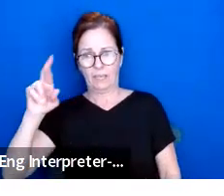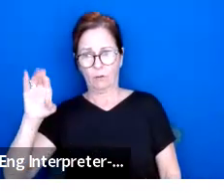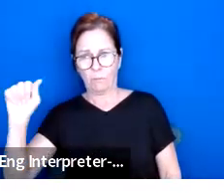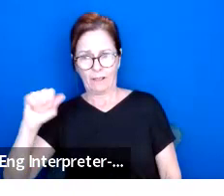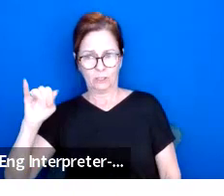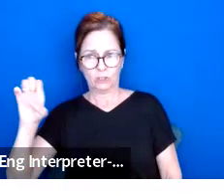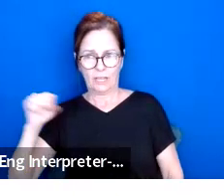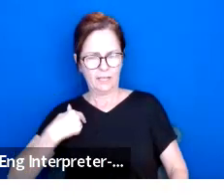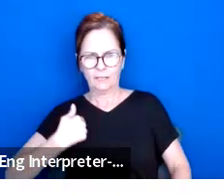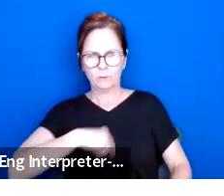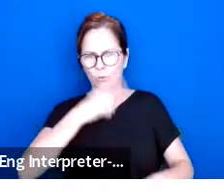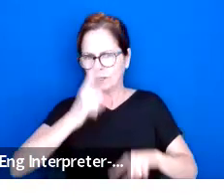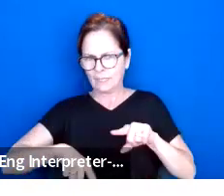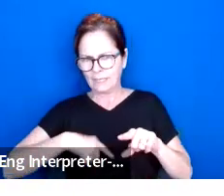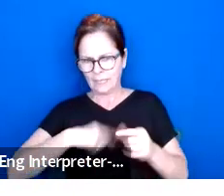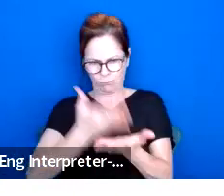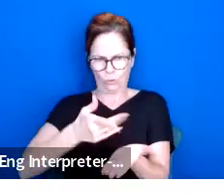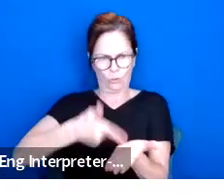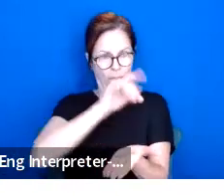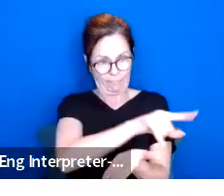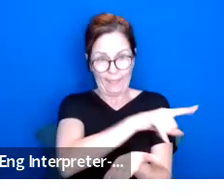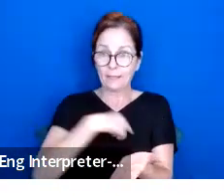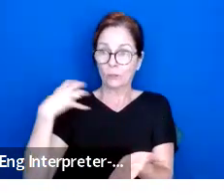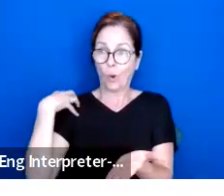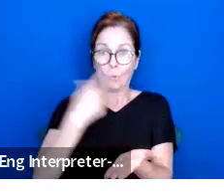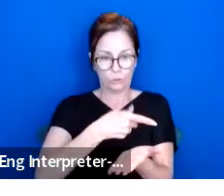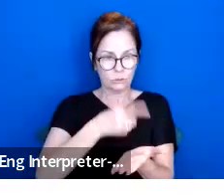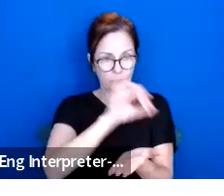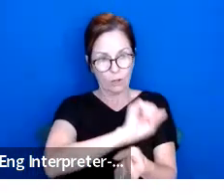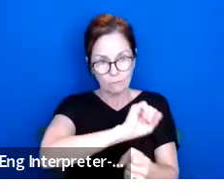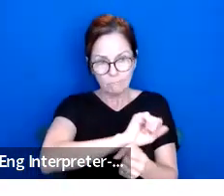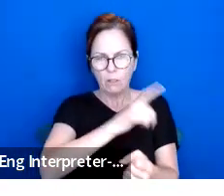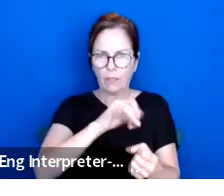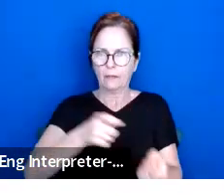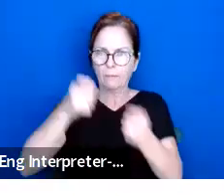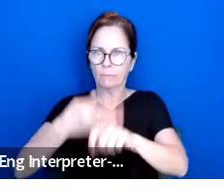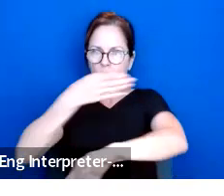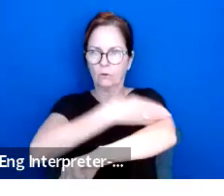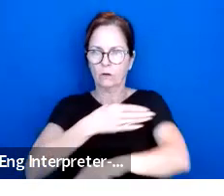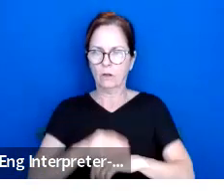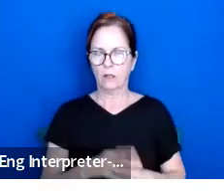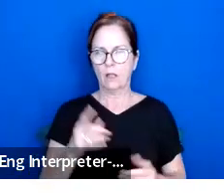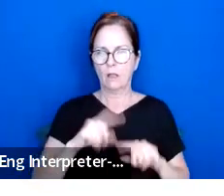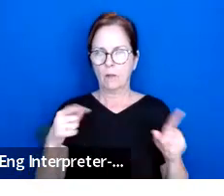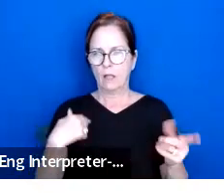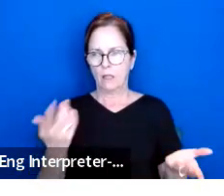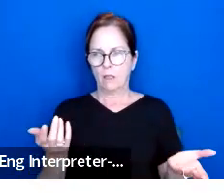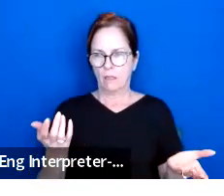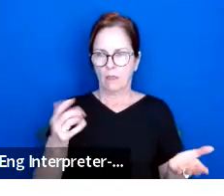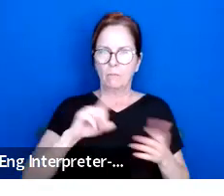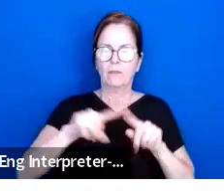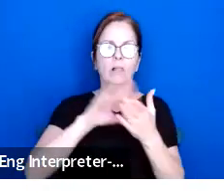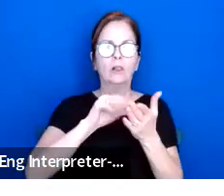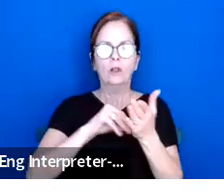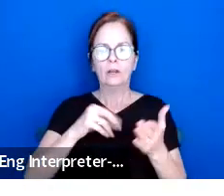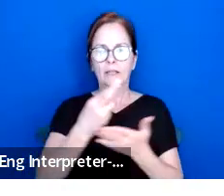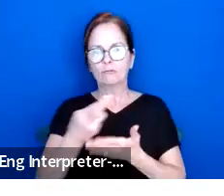Our assignment although for all I know James and Rebecca are doing a whole you know displays on baseball in our learning resource centers in which case they may have an argument.